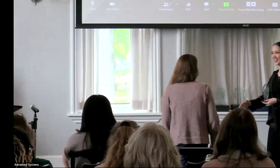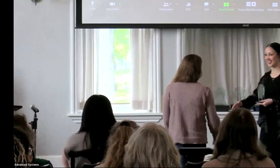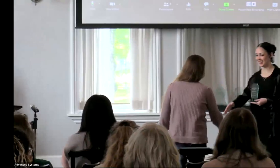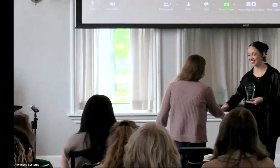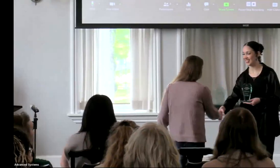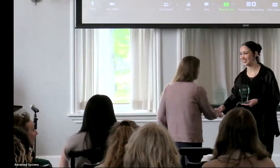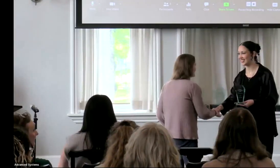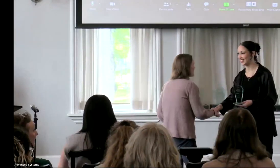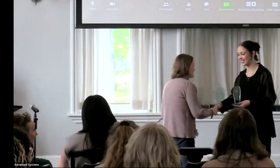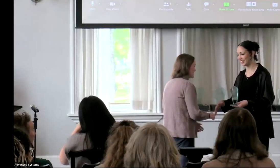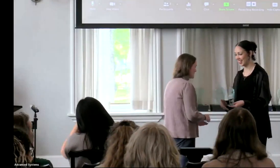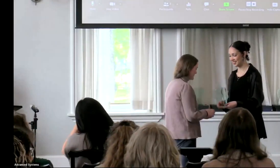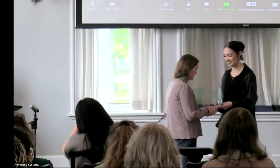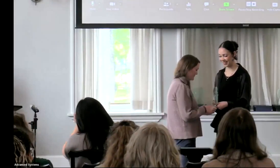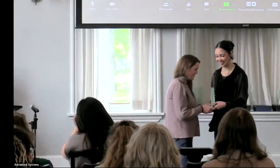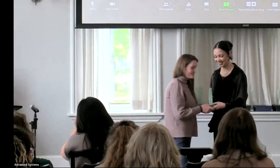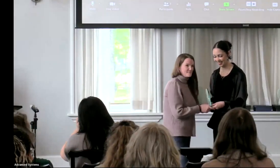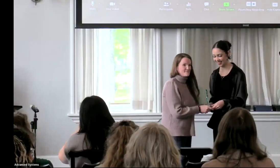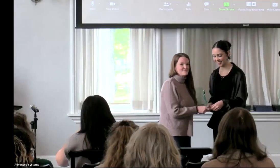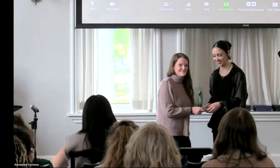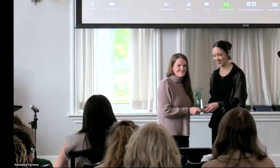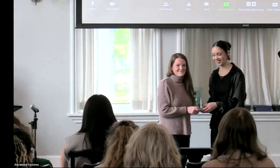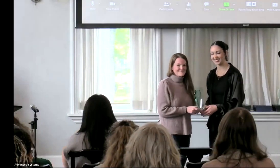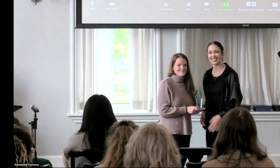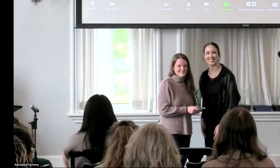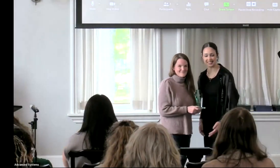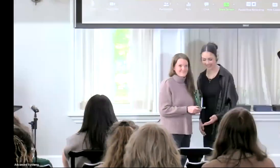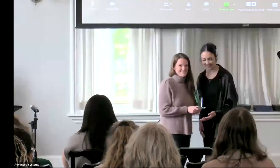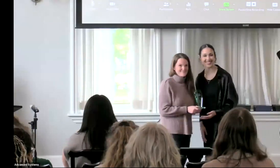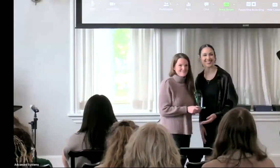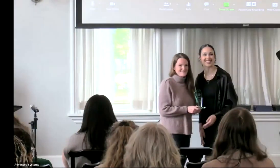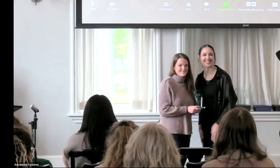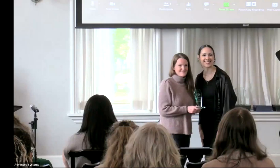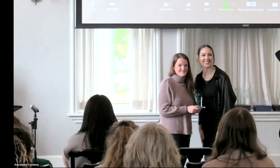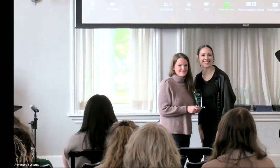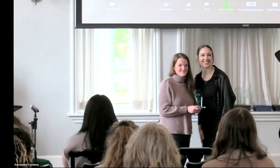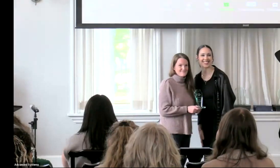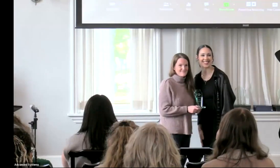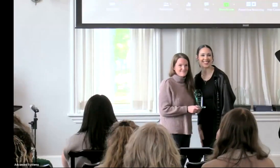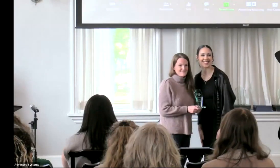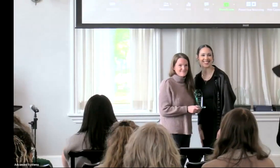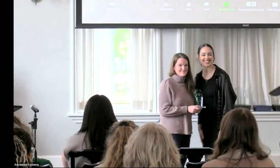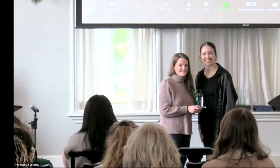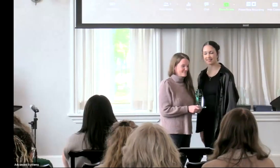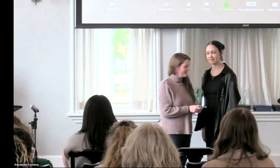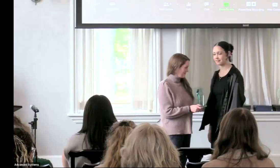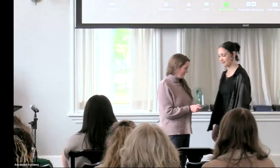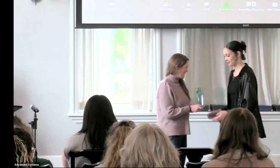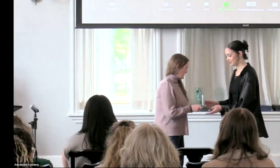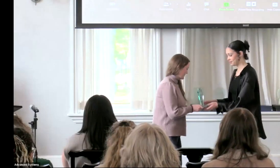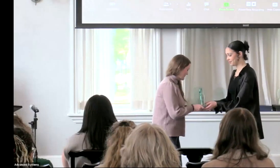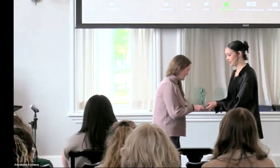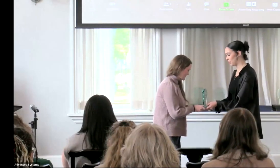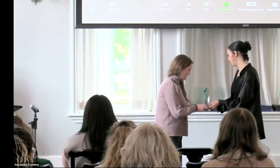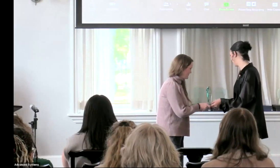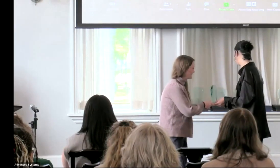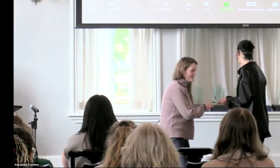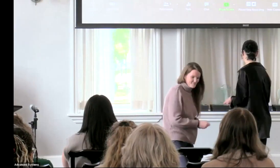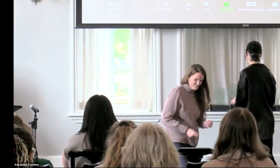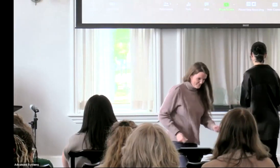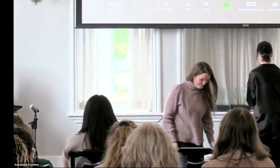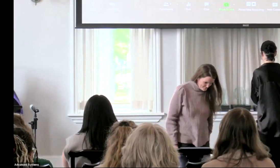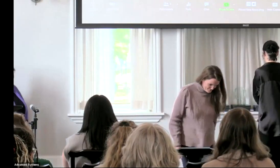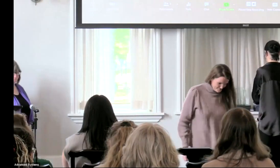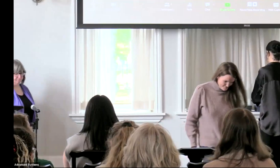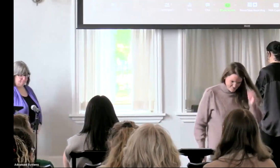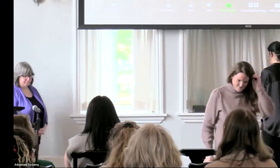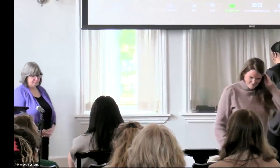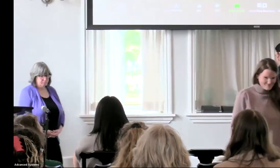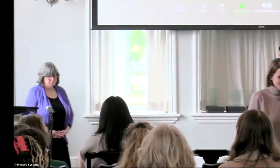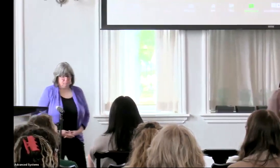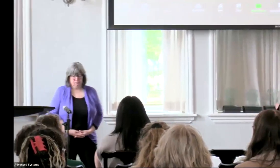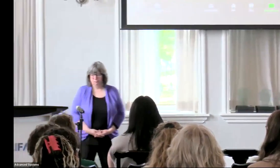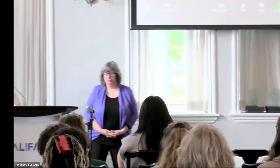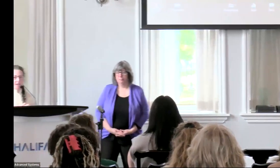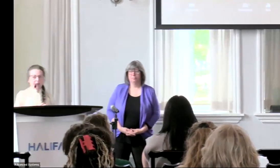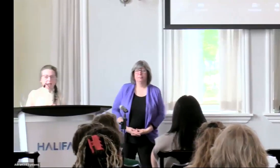(accepting award)